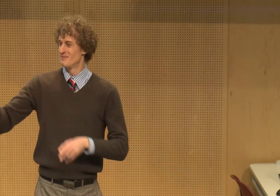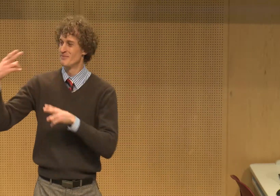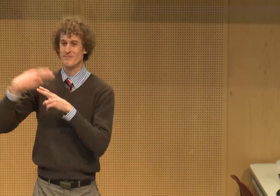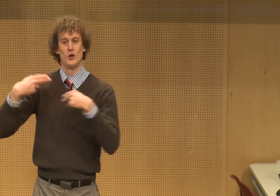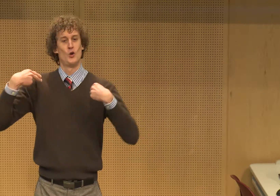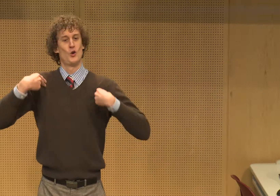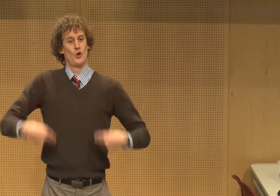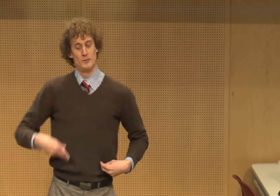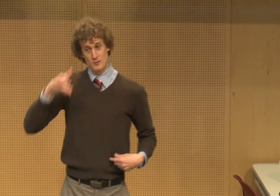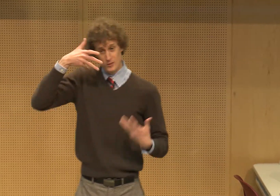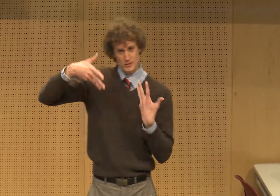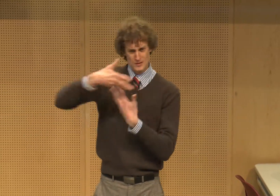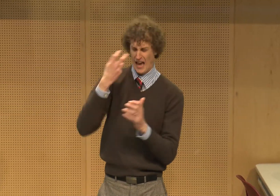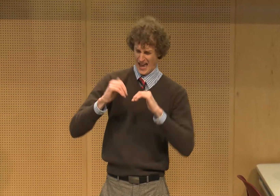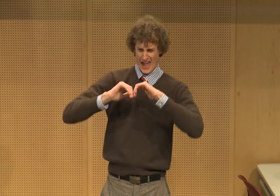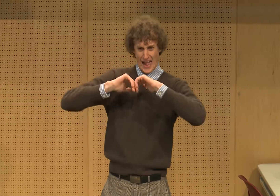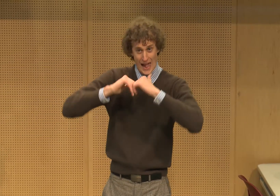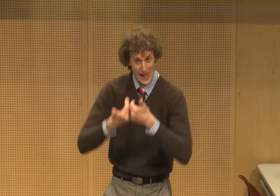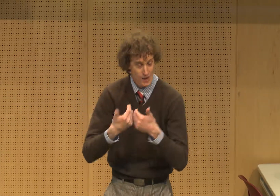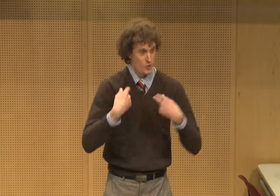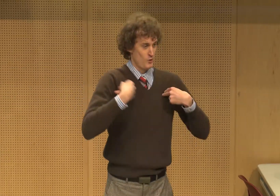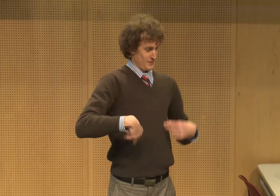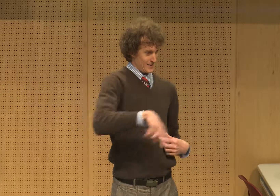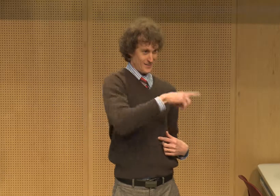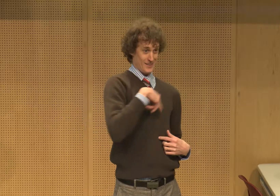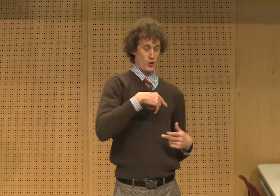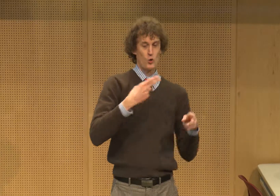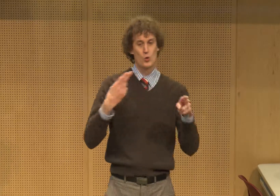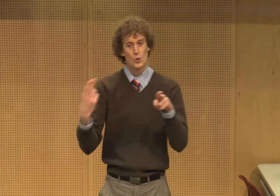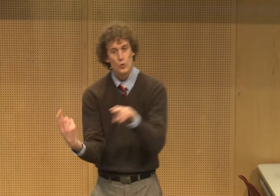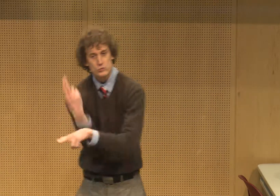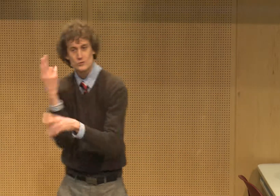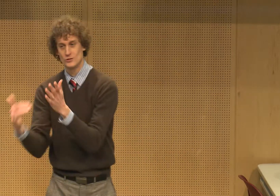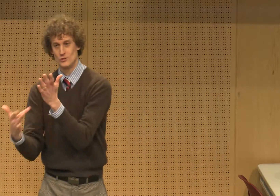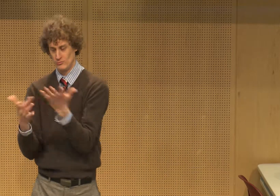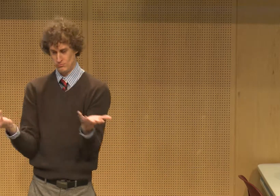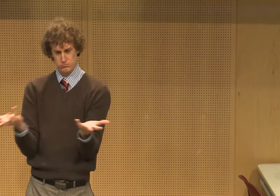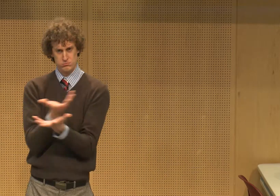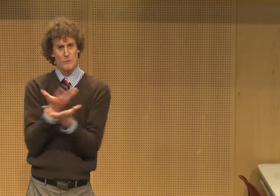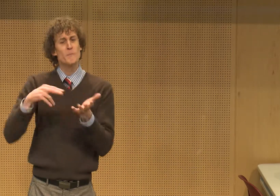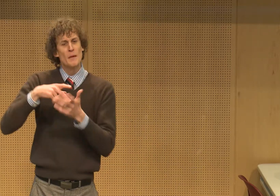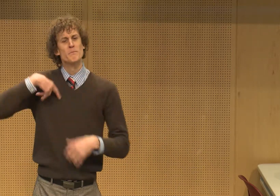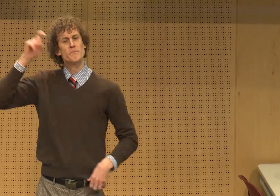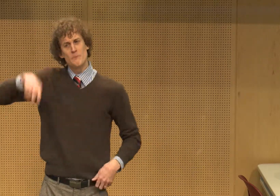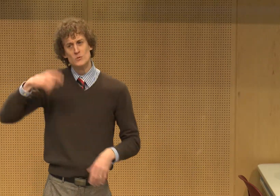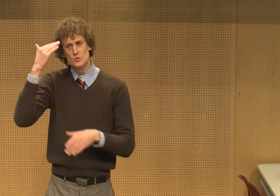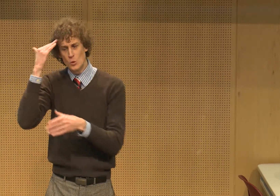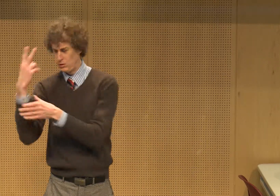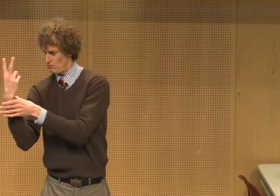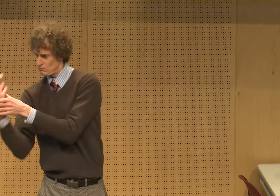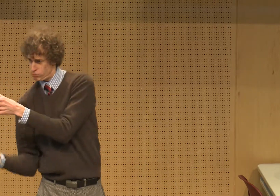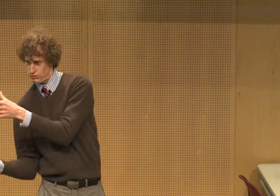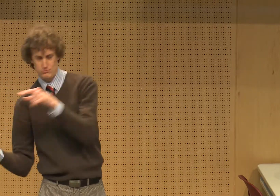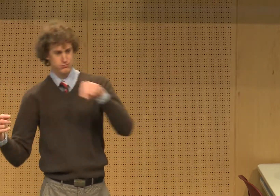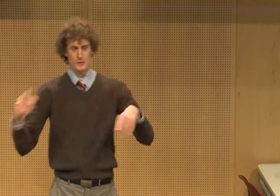But in HCI-- Human Computer Interaction-- it's about how do humans make use of the technology that exists?